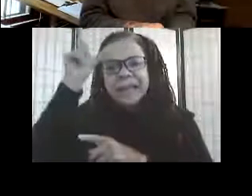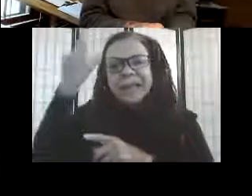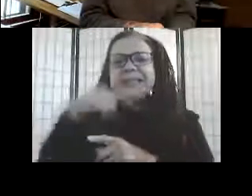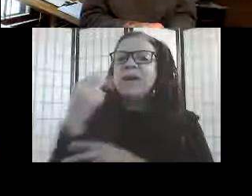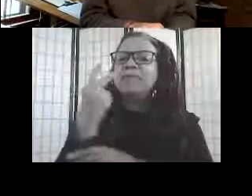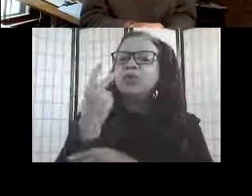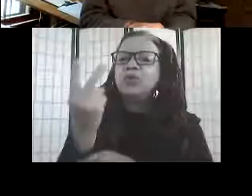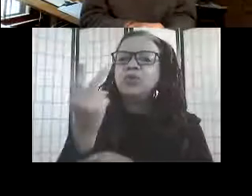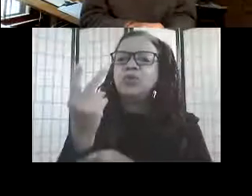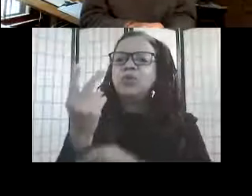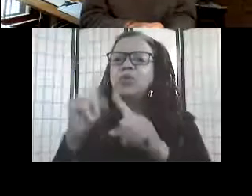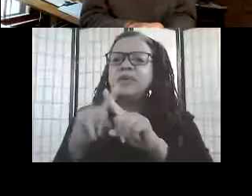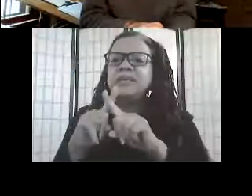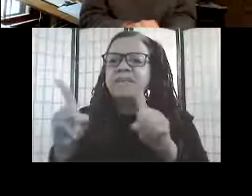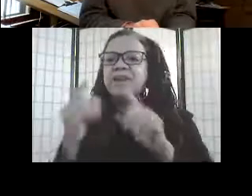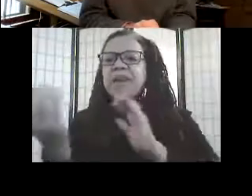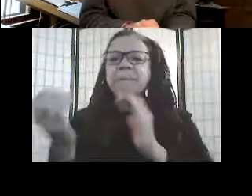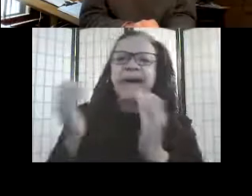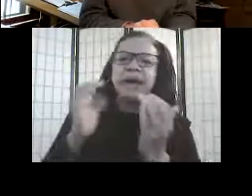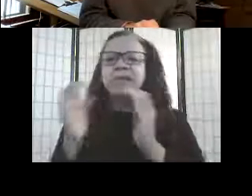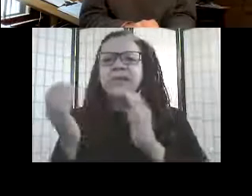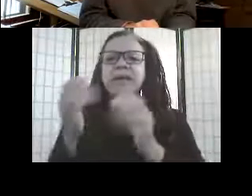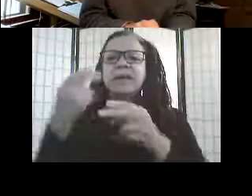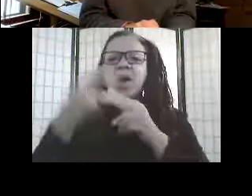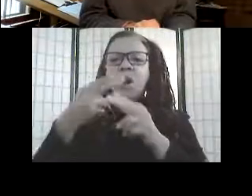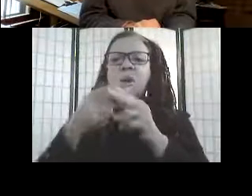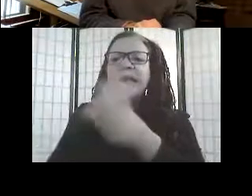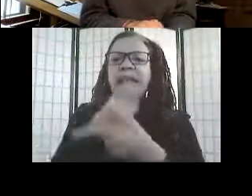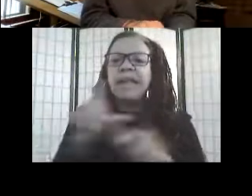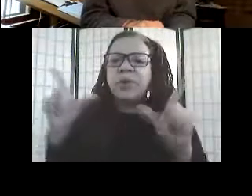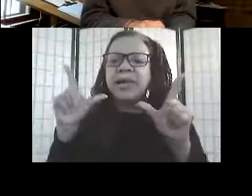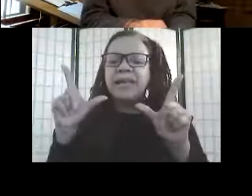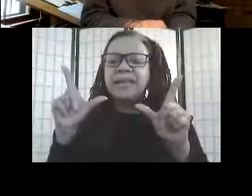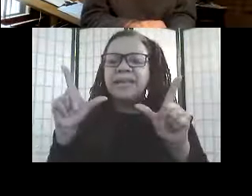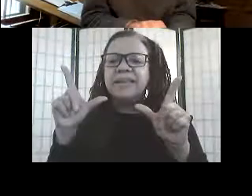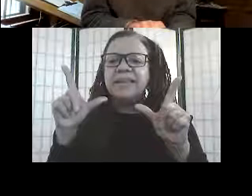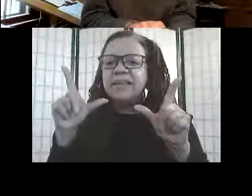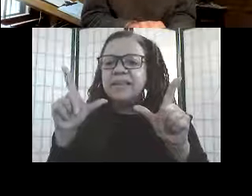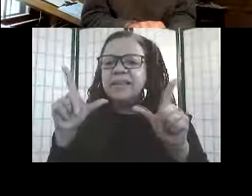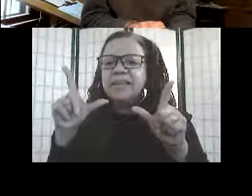and incompatible things called by the same name, LIBERTY." Right. "For some LIBERTY